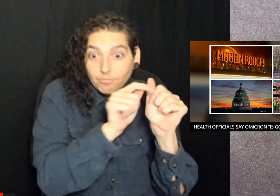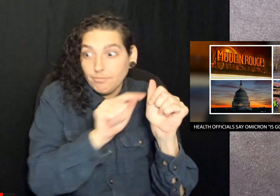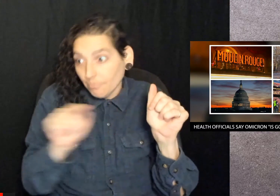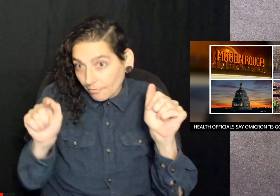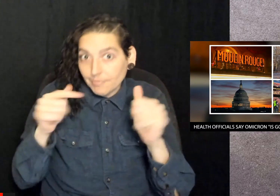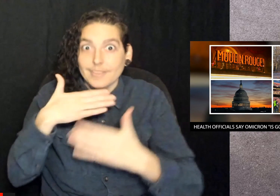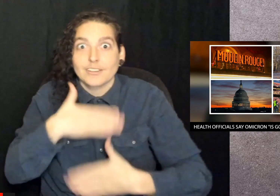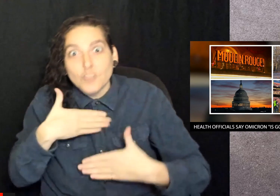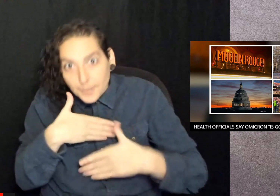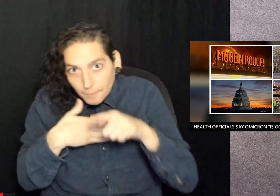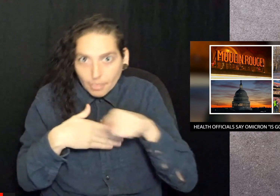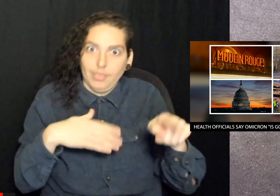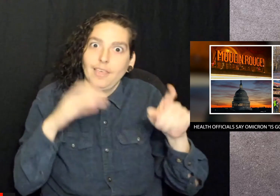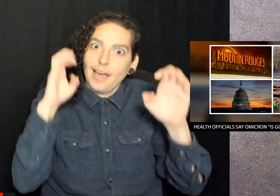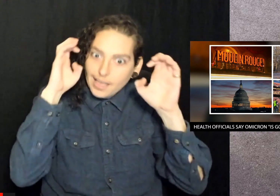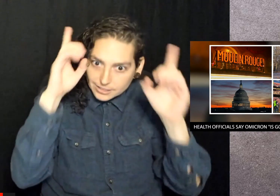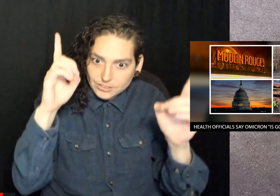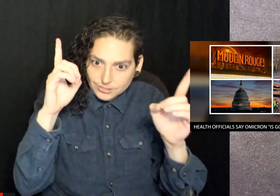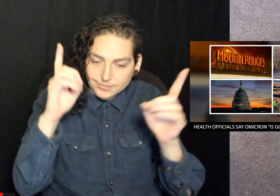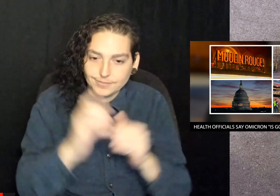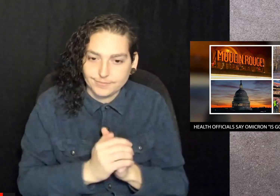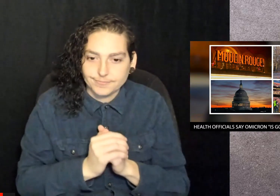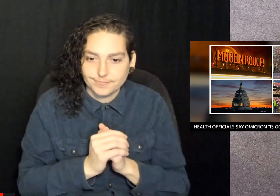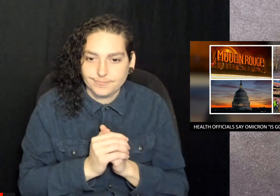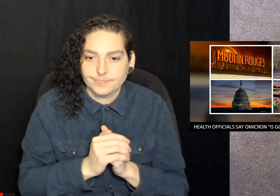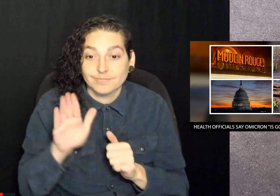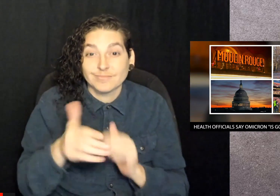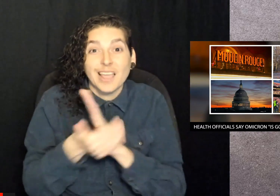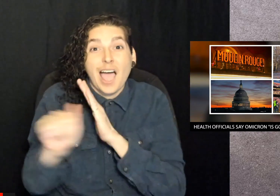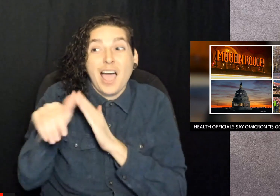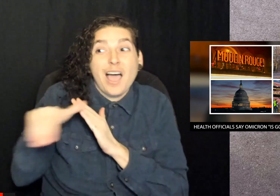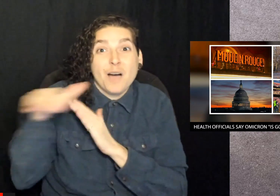the virus is hitting everything from politics and sports to entertainment and education